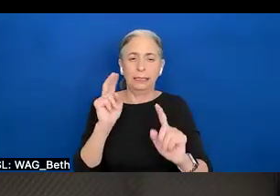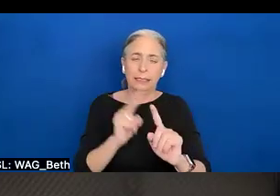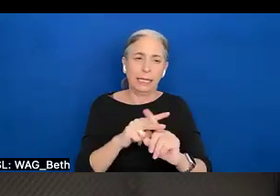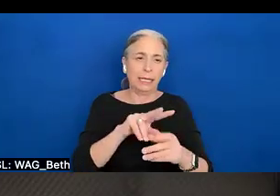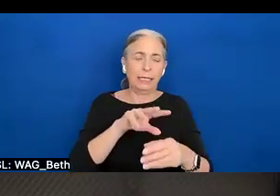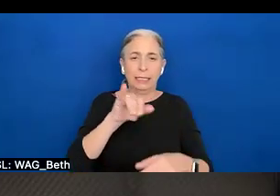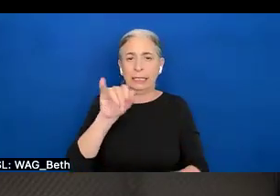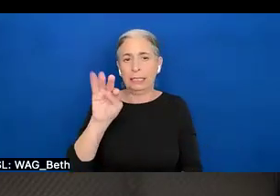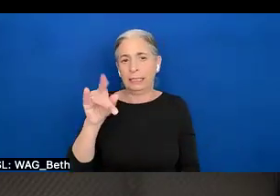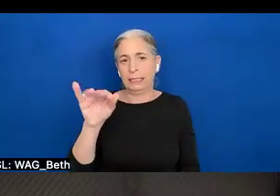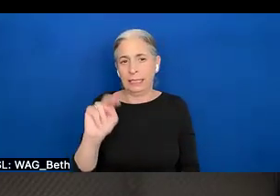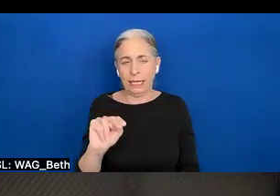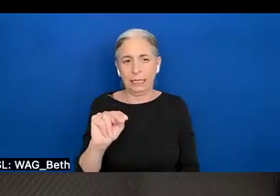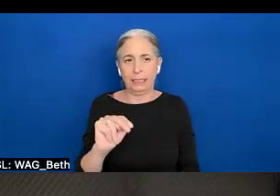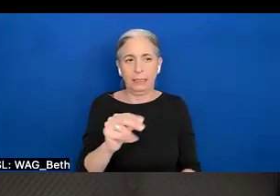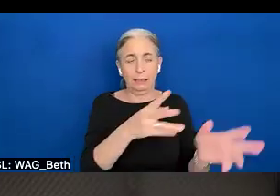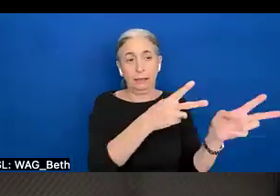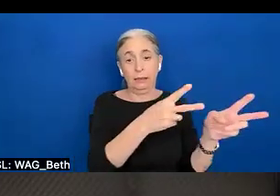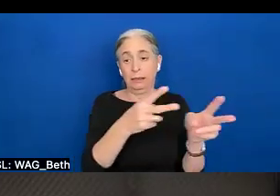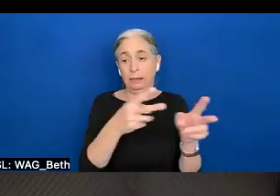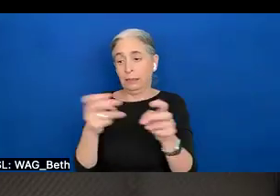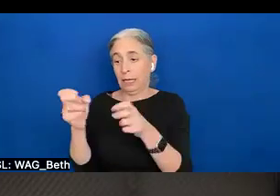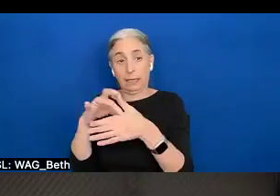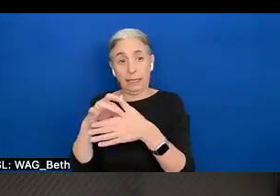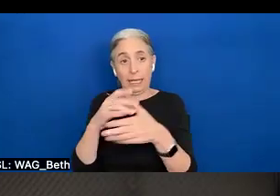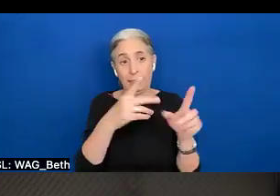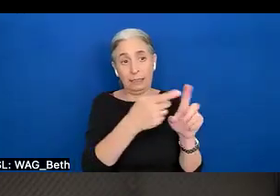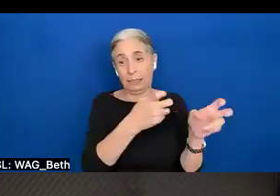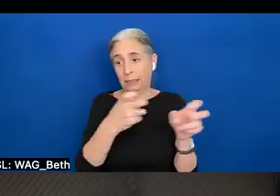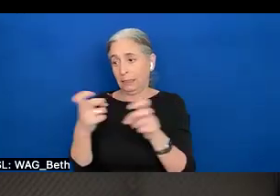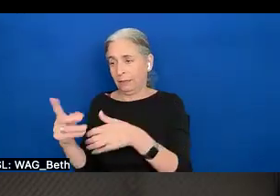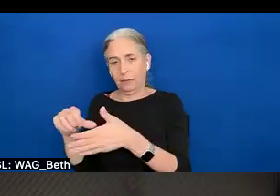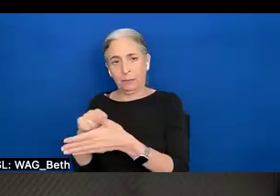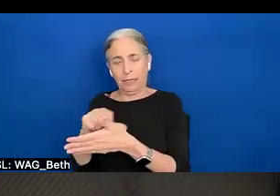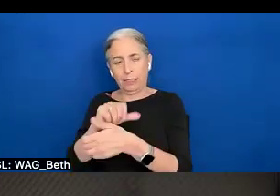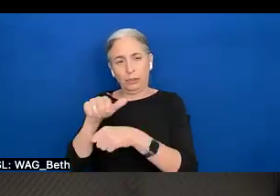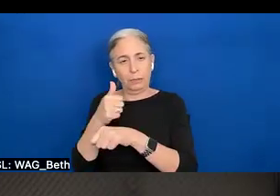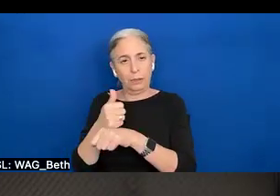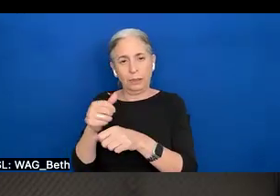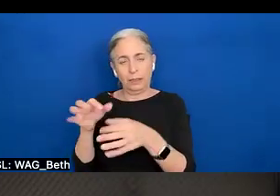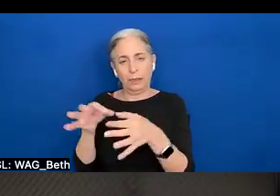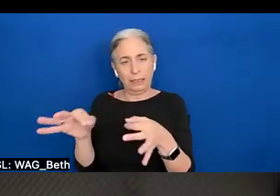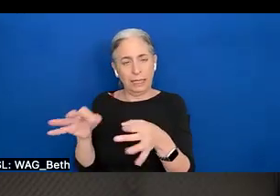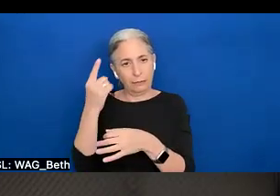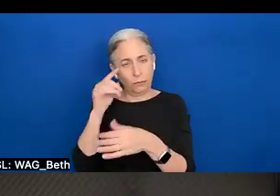the content from the pages and building the text of the table of contents.